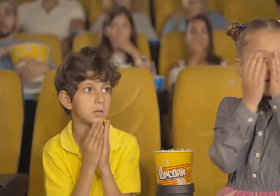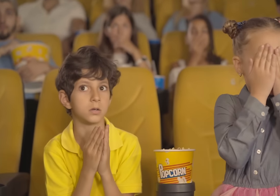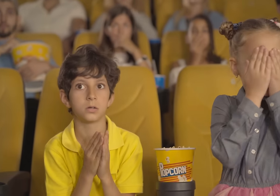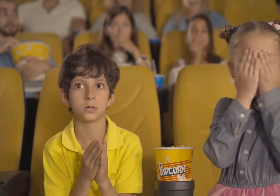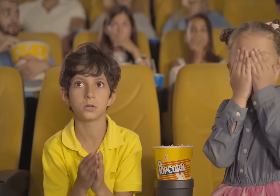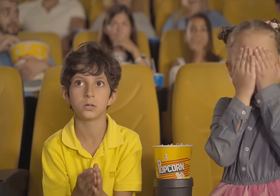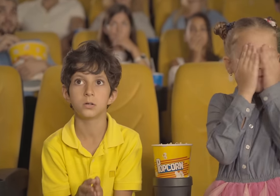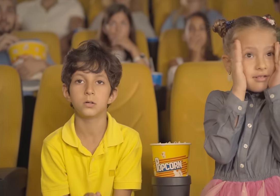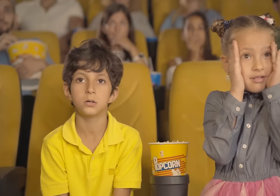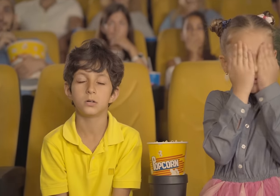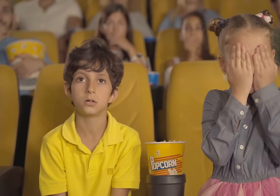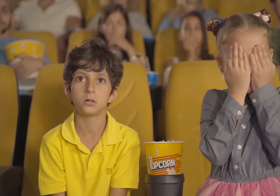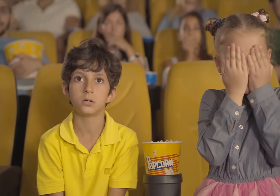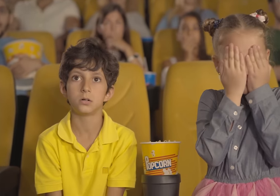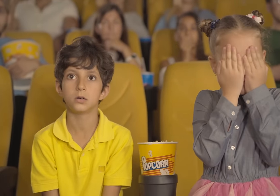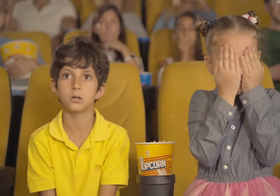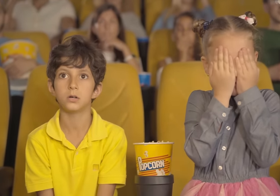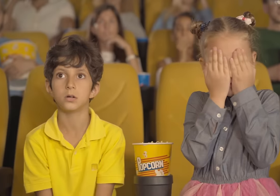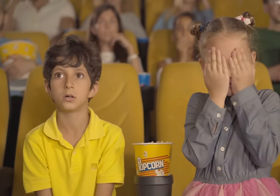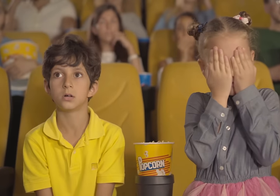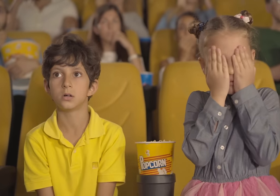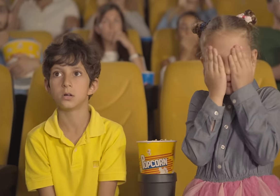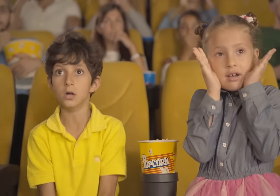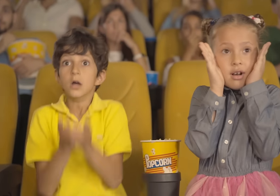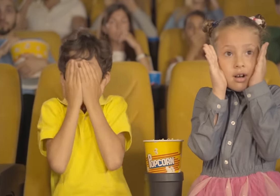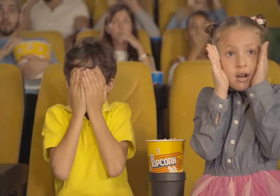You hid your eyes so that you couldn't see the frightening thing anymore?